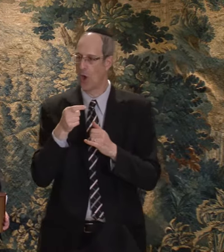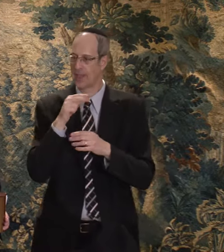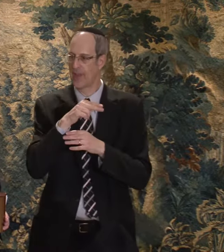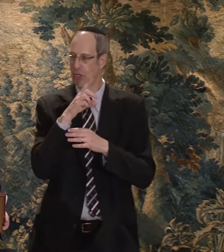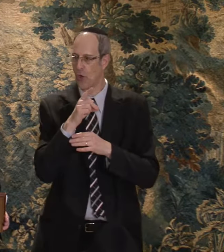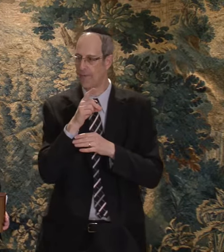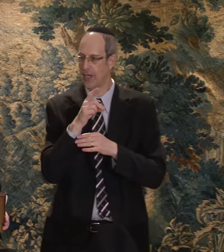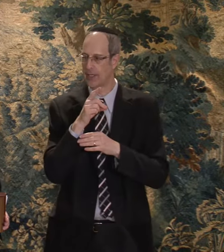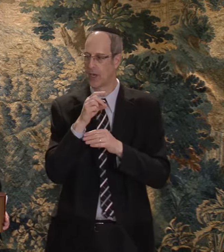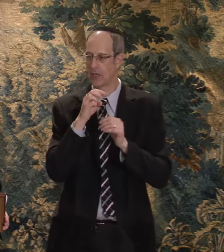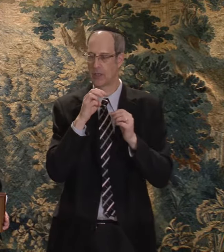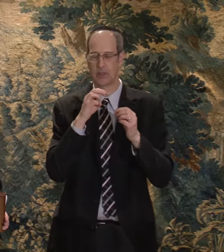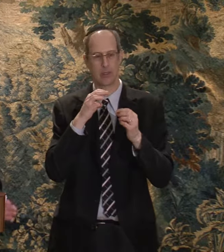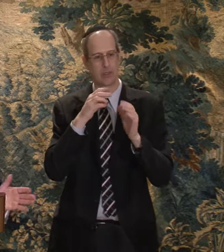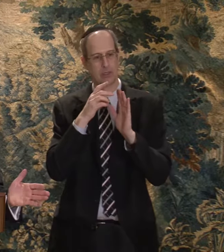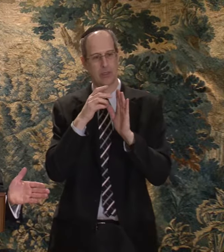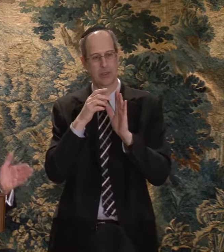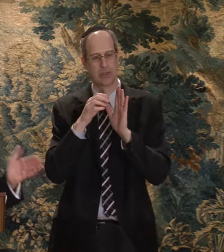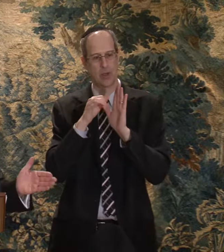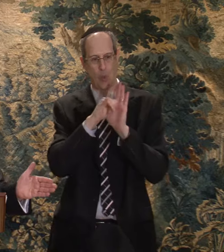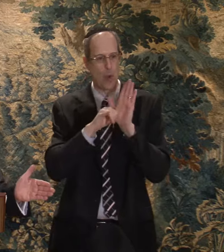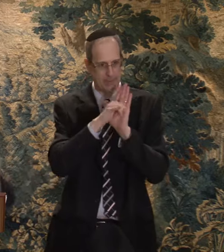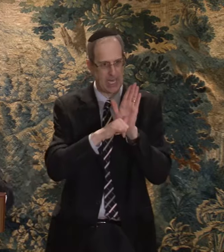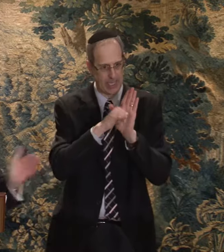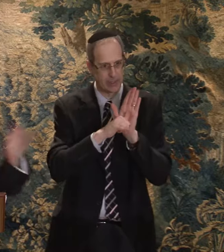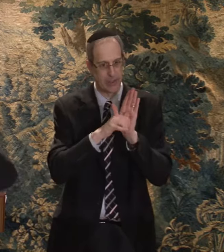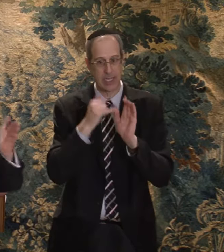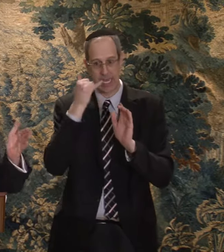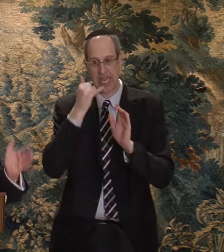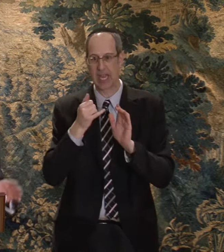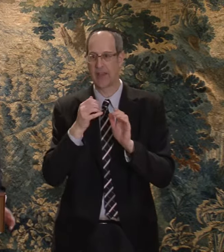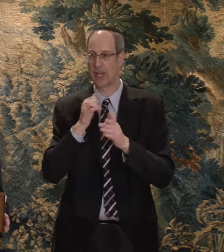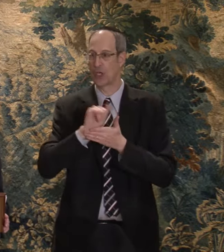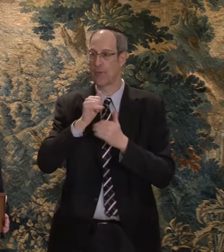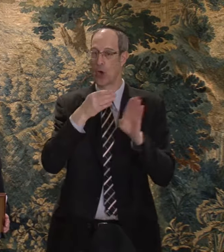website there certainly shivers if they closed so the boys will go to other you